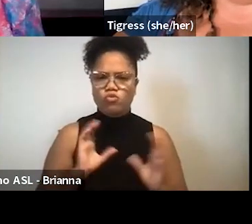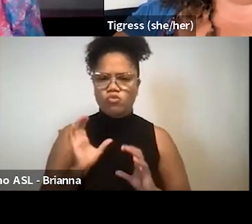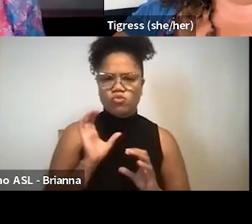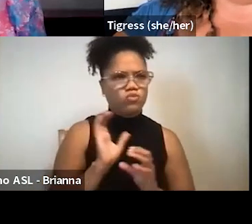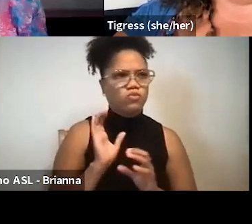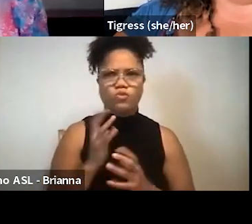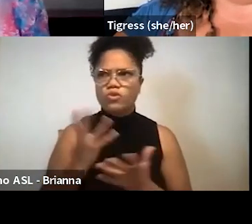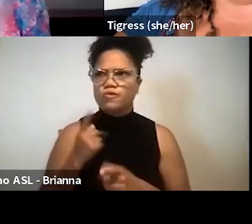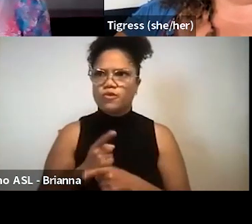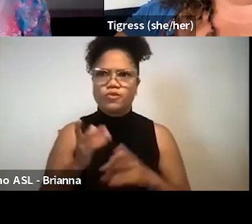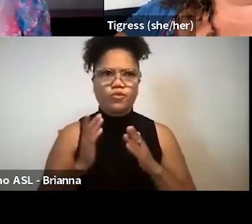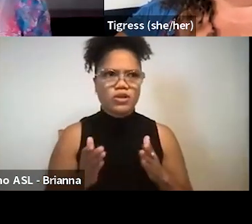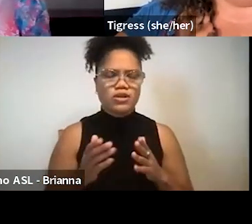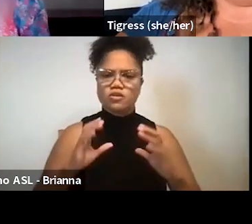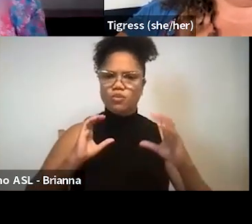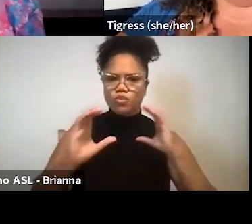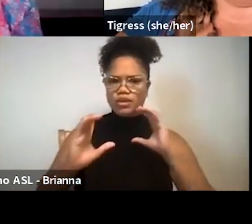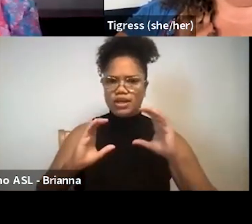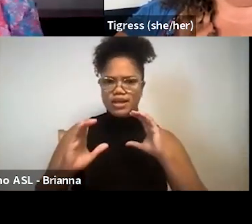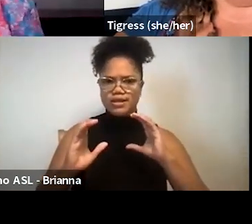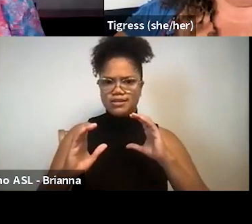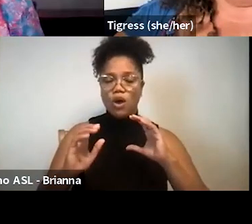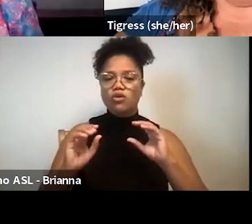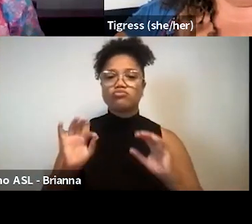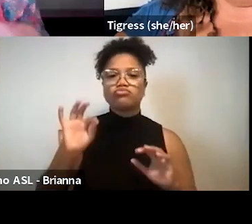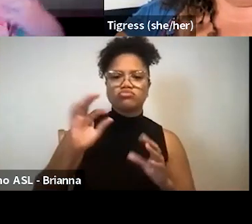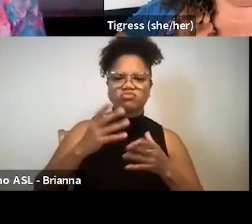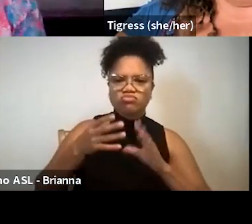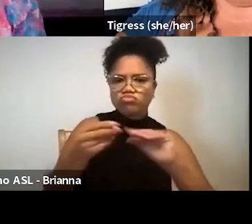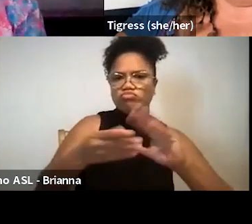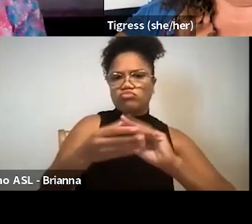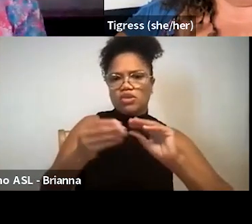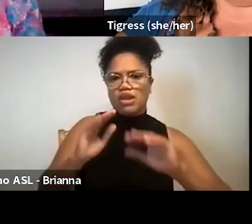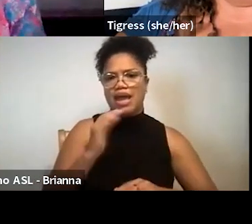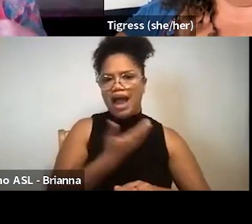for us to be communicating this in a way that people will allow us to build these bridges